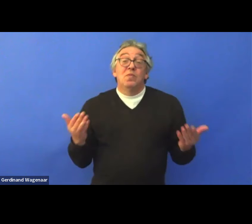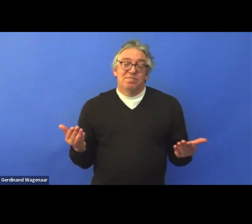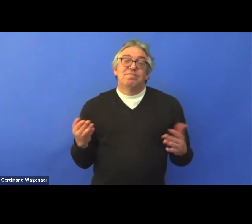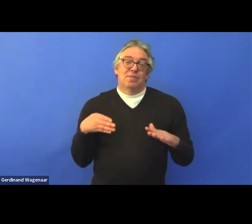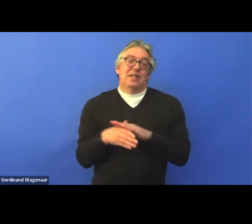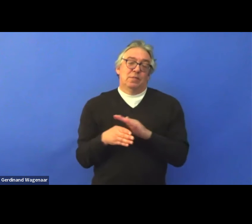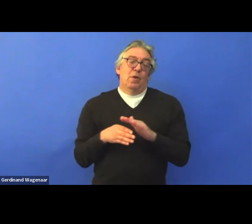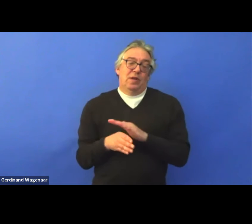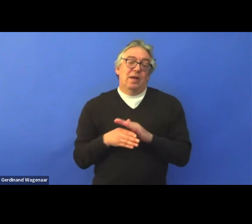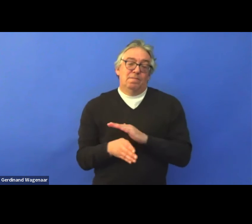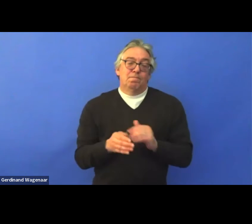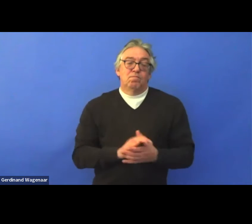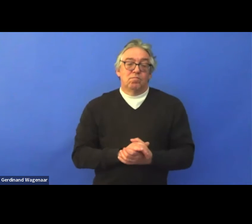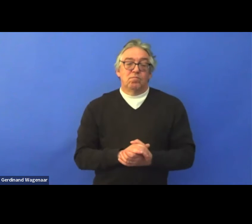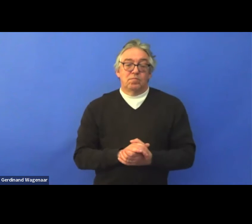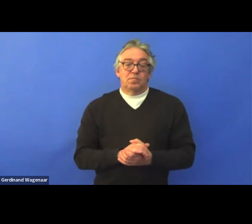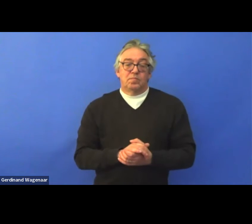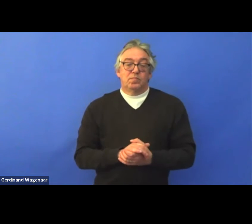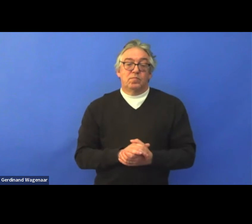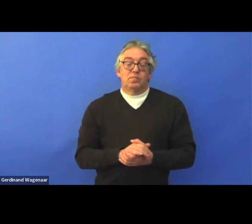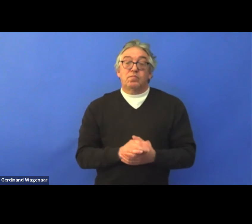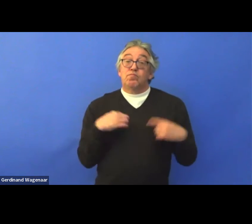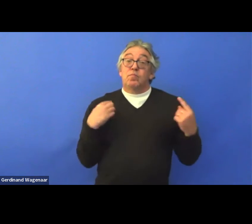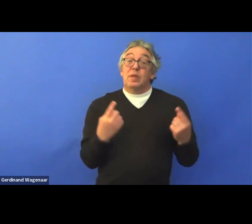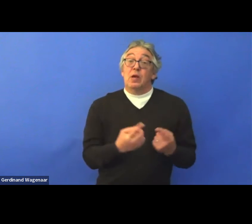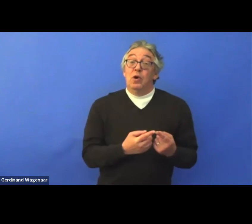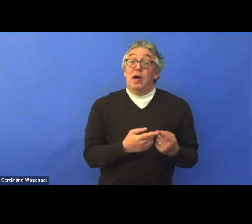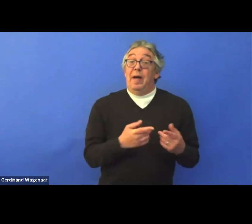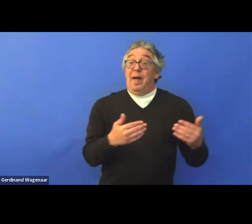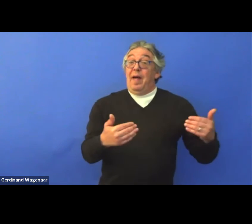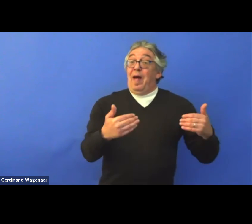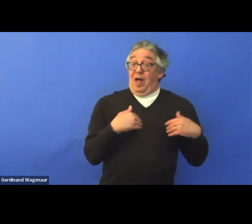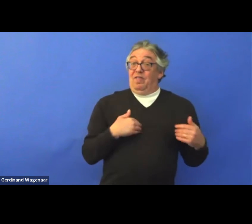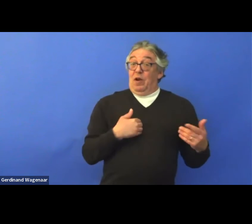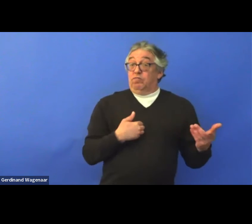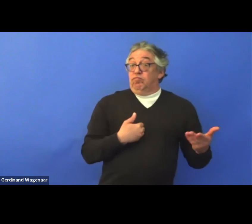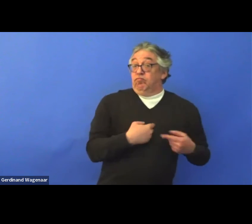accessibility issues for private company to include persons with disabilities.